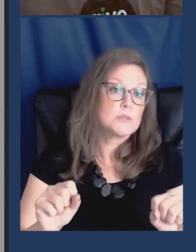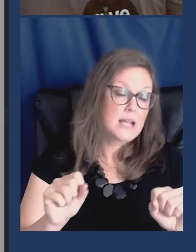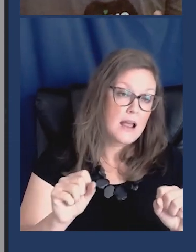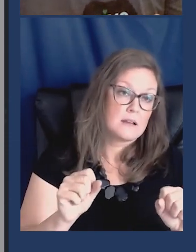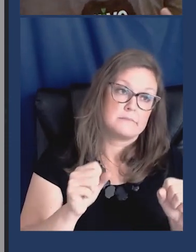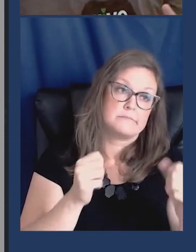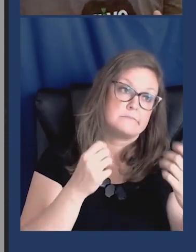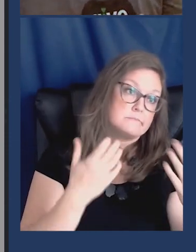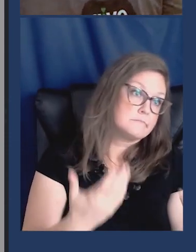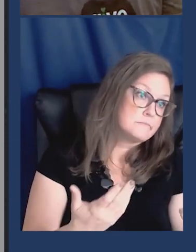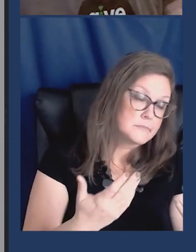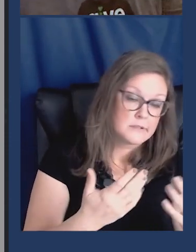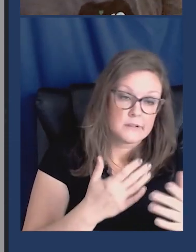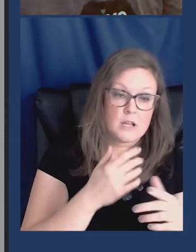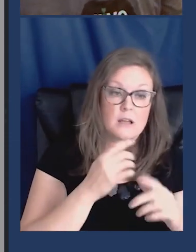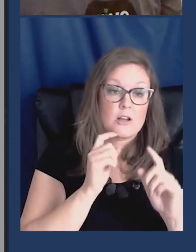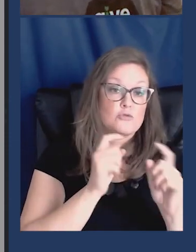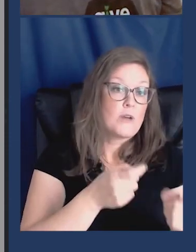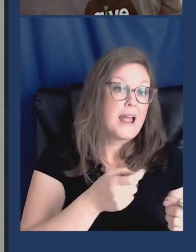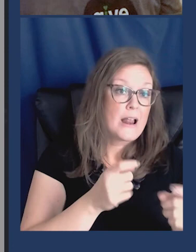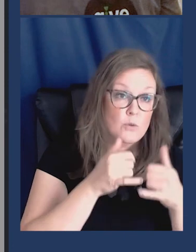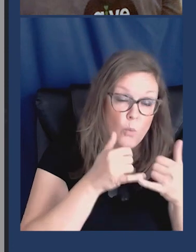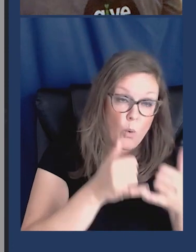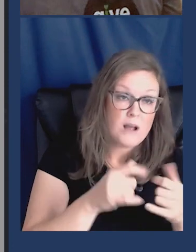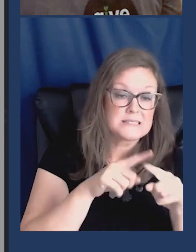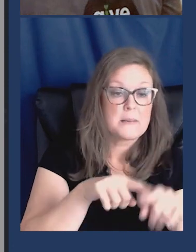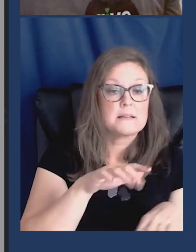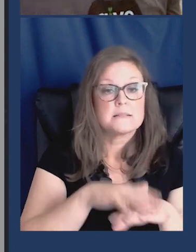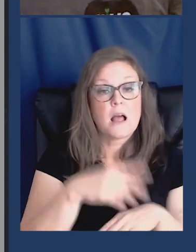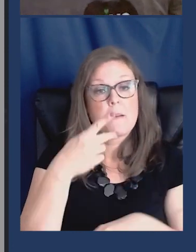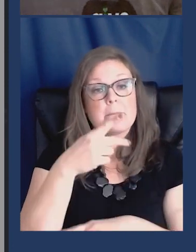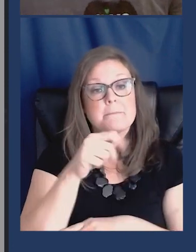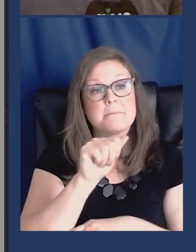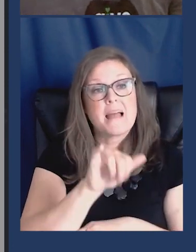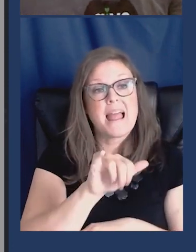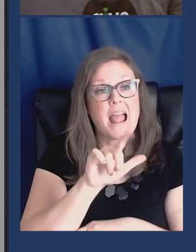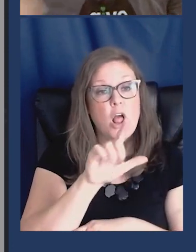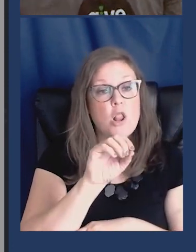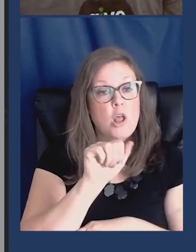based upon the payloads within these events. There's really a lot of fun stuff that you can do that